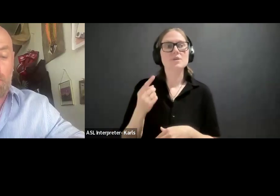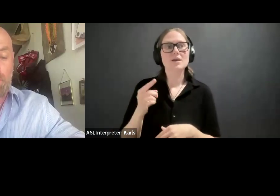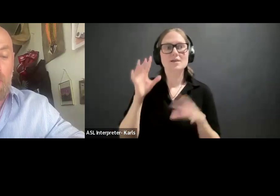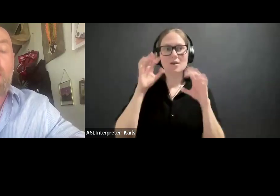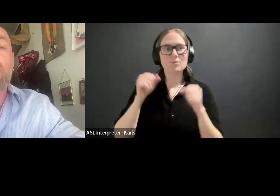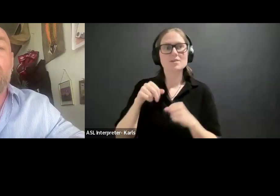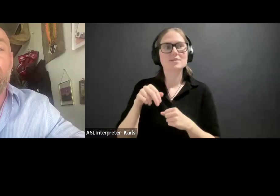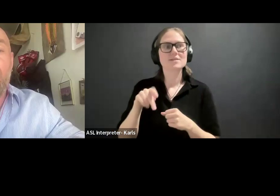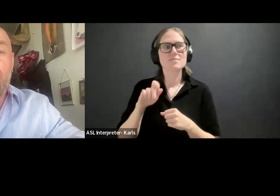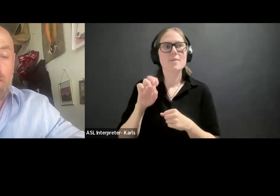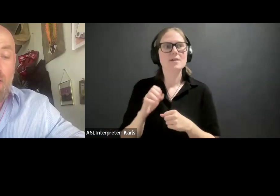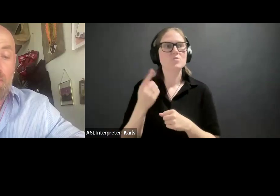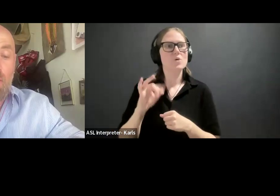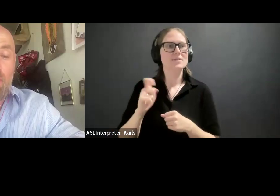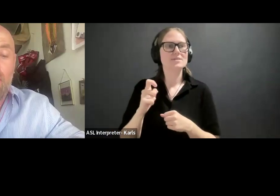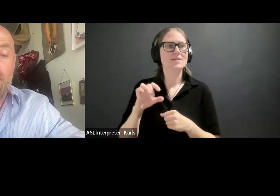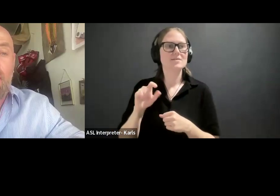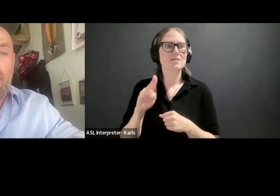Some say, though not everyone agrees,